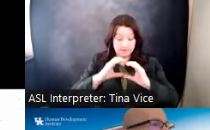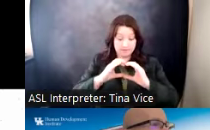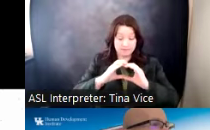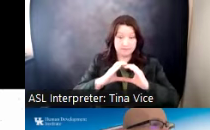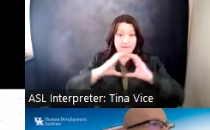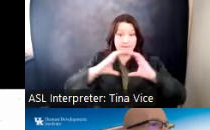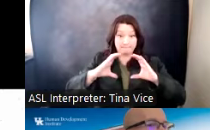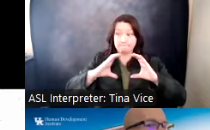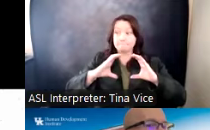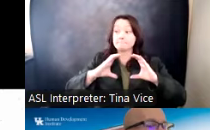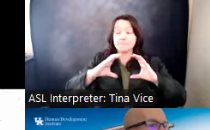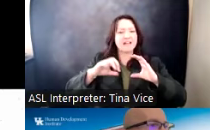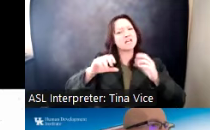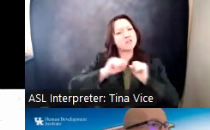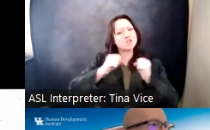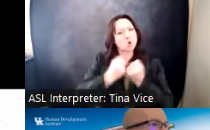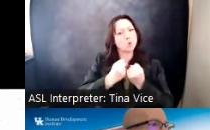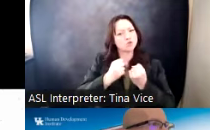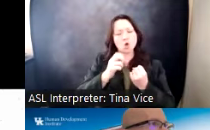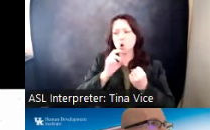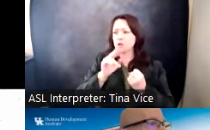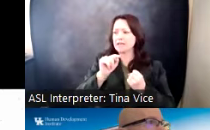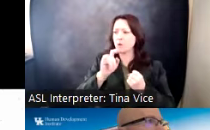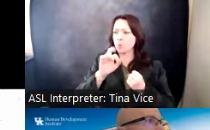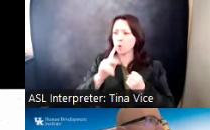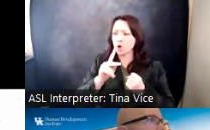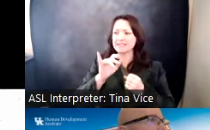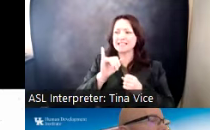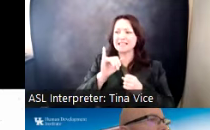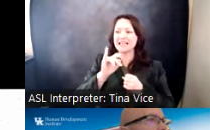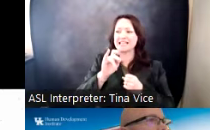like those social networks. Um peer-to-peer interactions could be family member interactions, that kind of